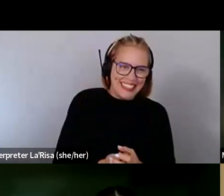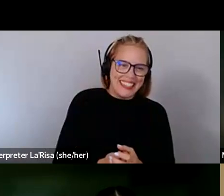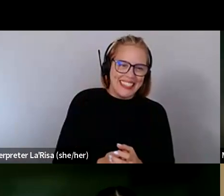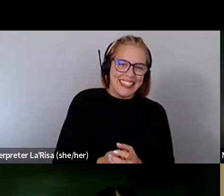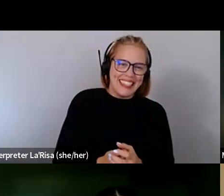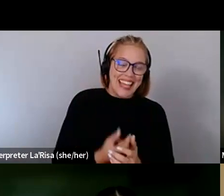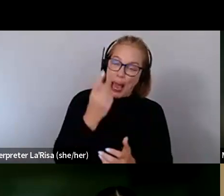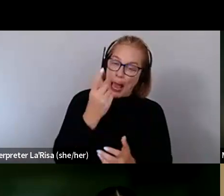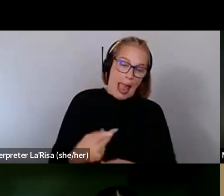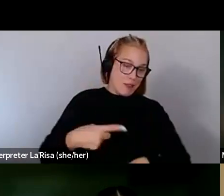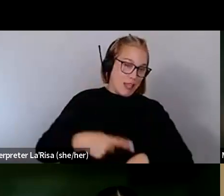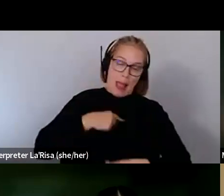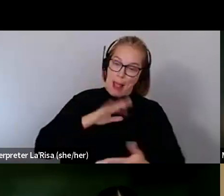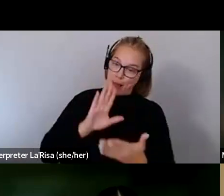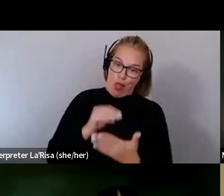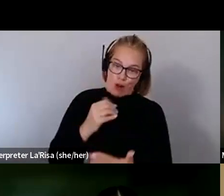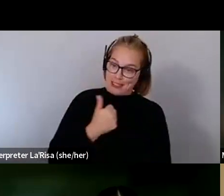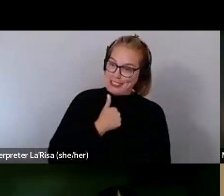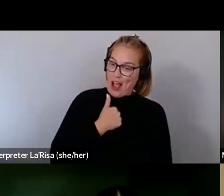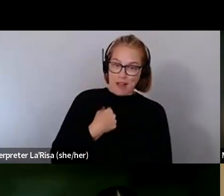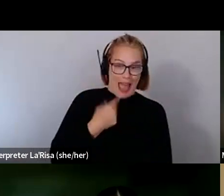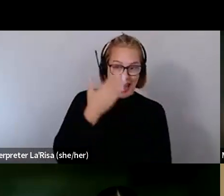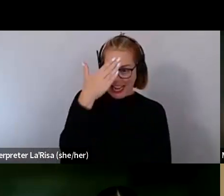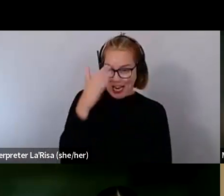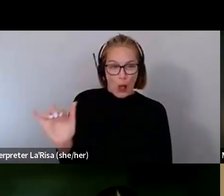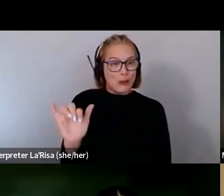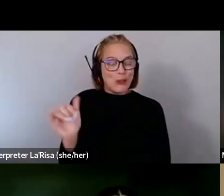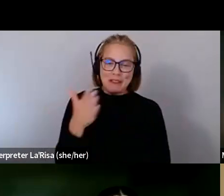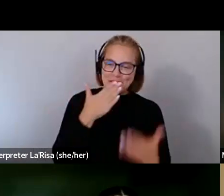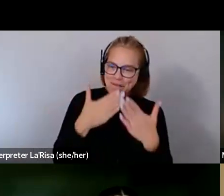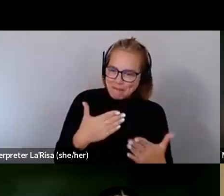you are doing that kind of work. Thank you for that.